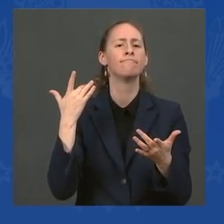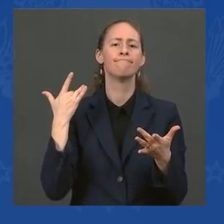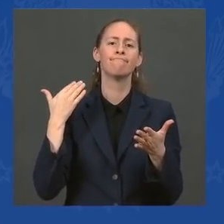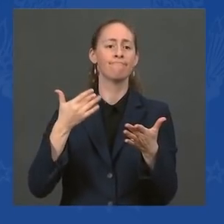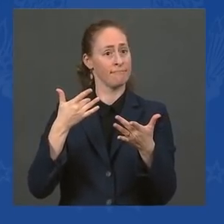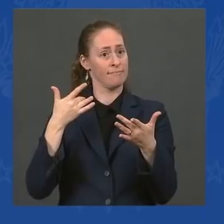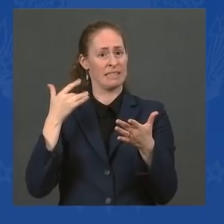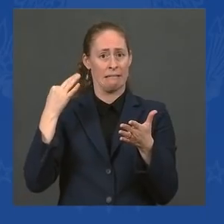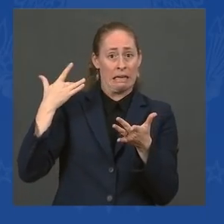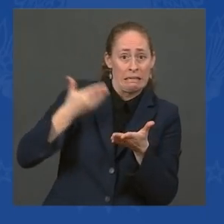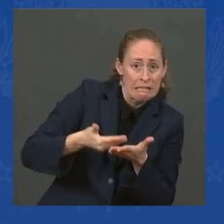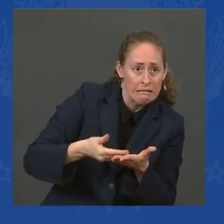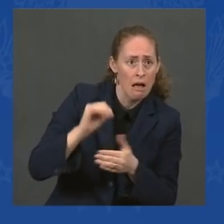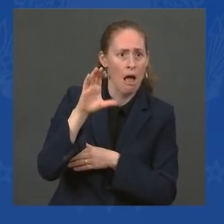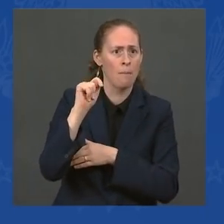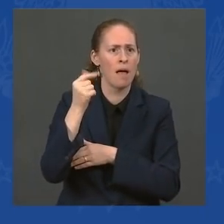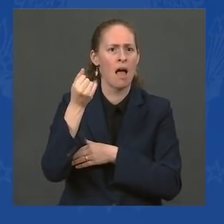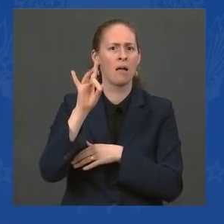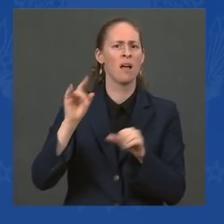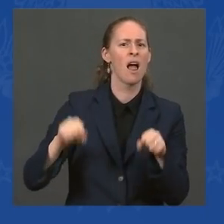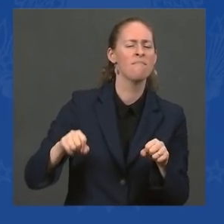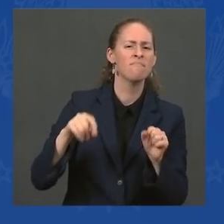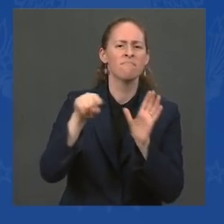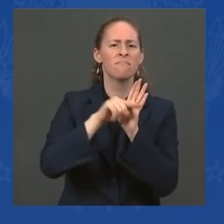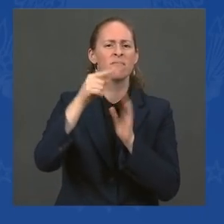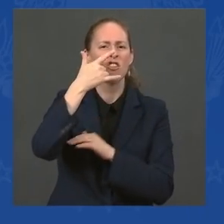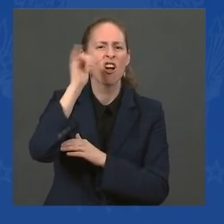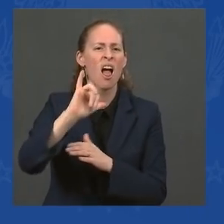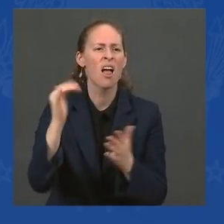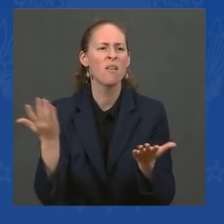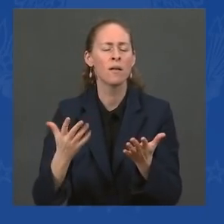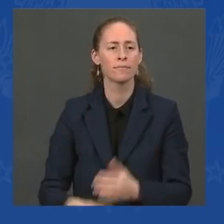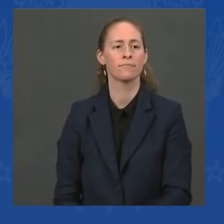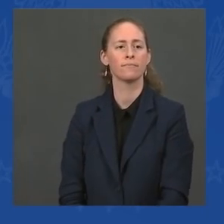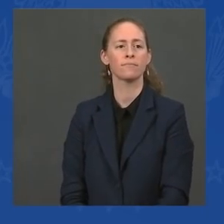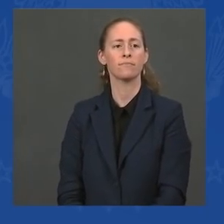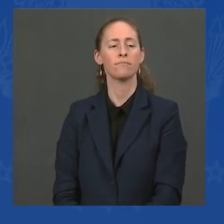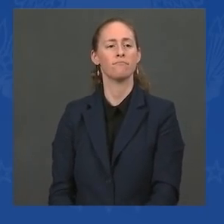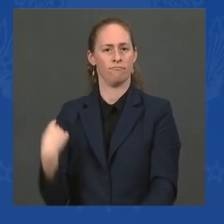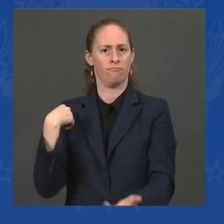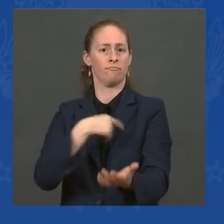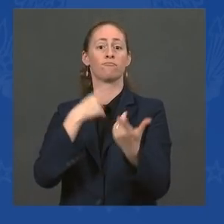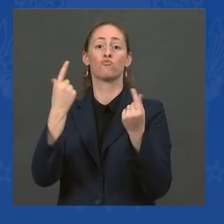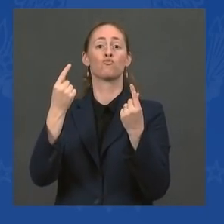Mr. Dimon: When we start on Monday, we're going to start reviewing all our contracts, repo, collateral requirements.